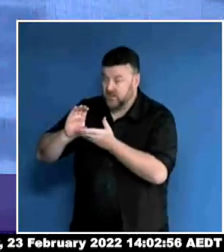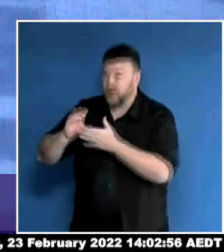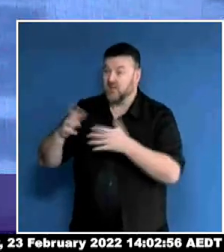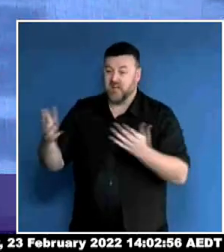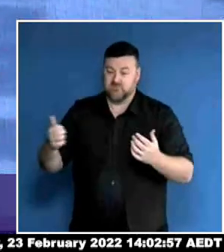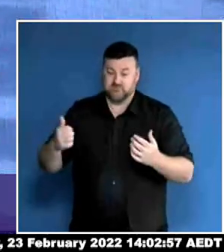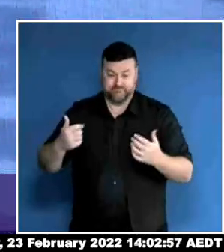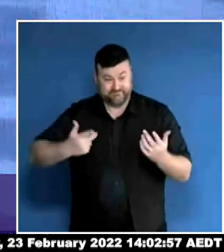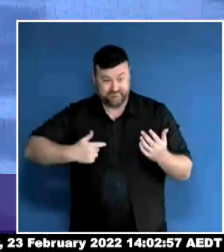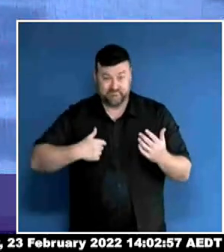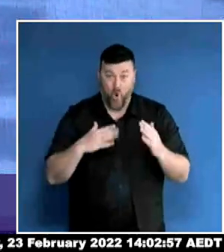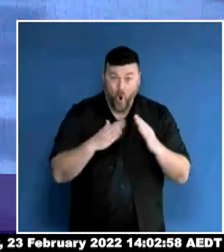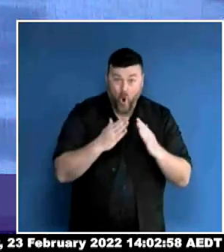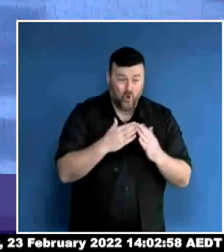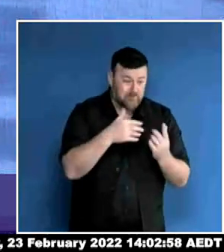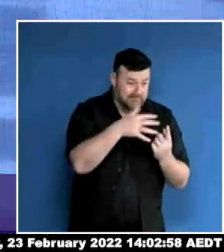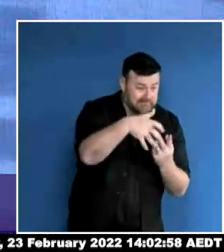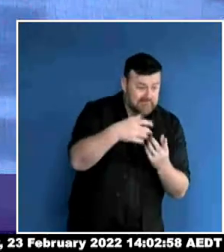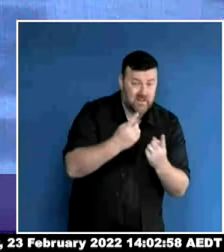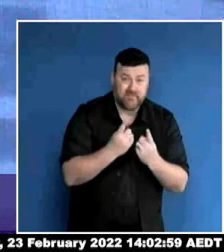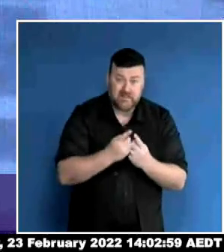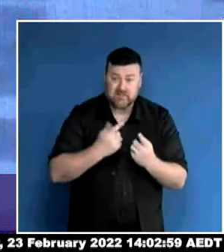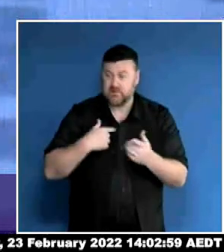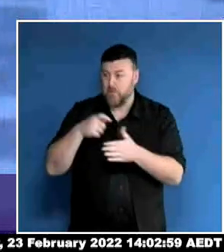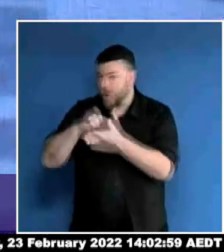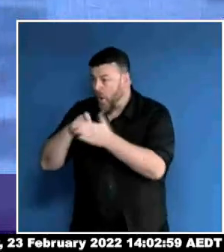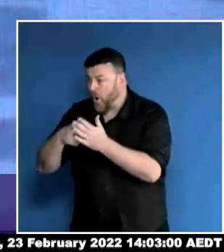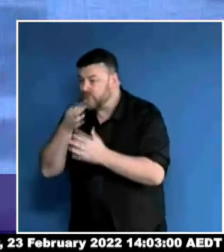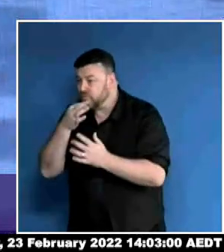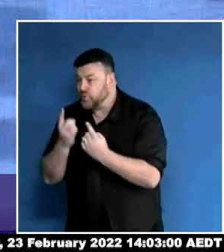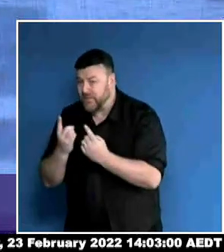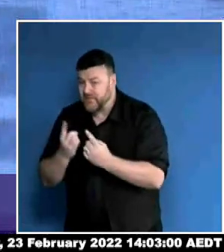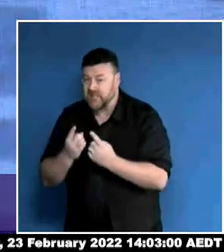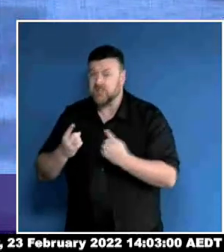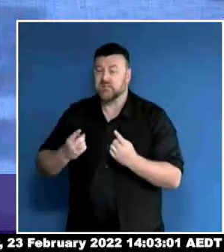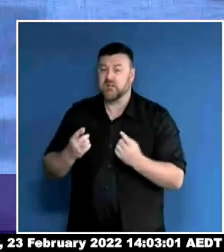that I brought with advance payment and, you know, went through the whole process that